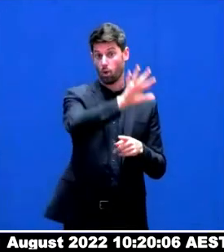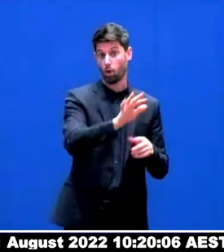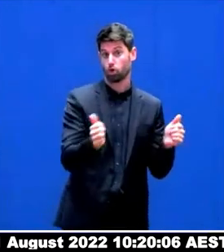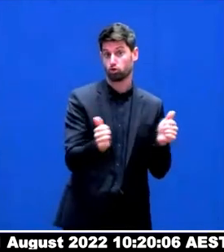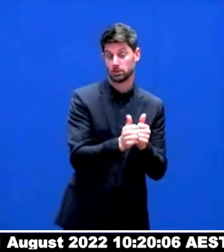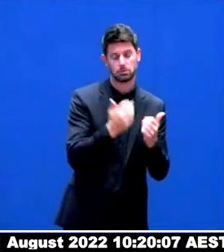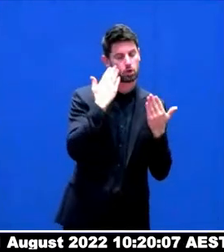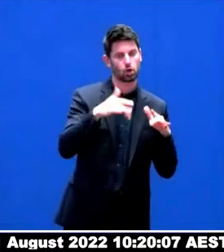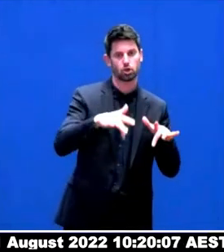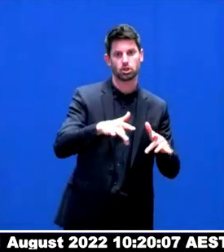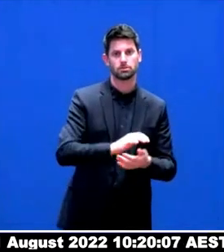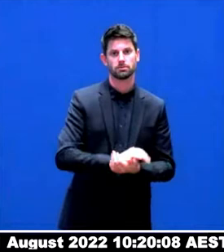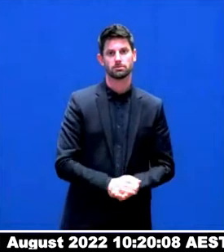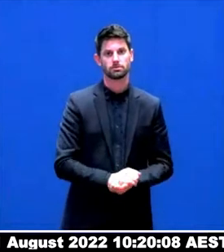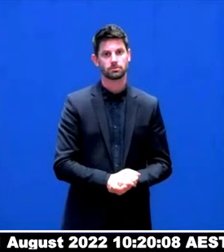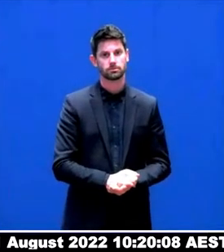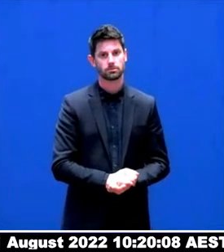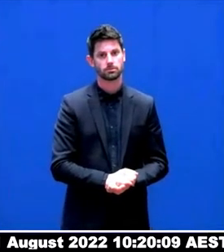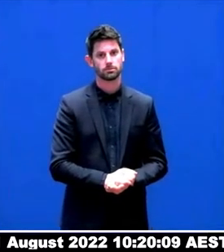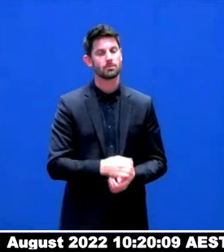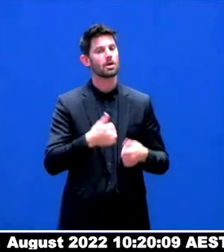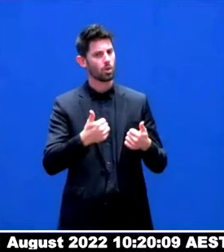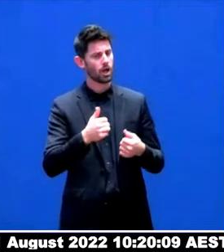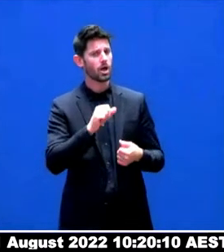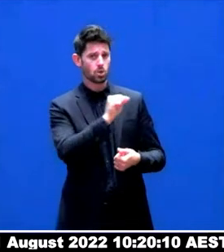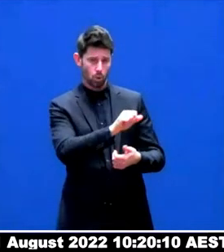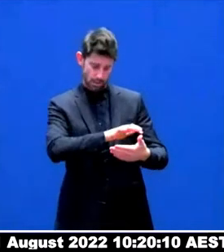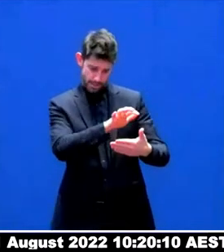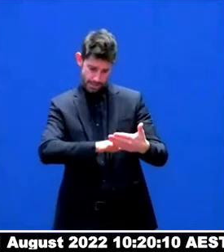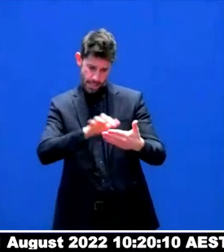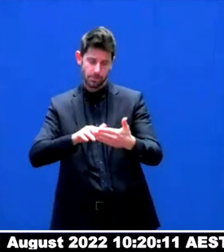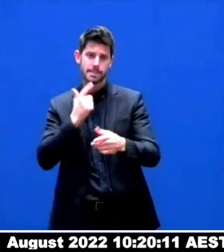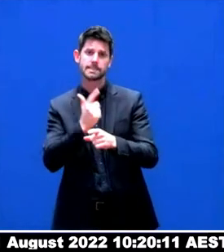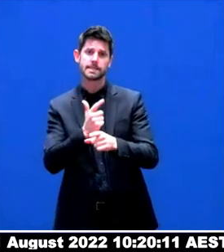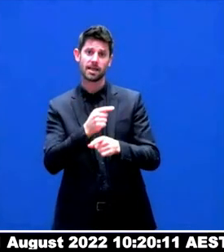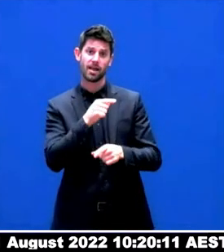effect. MS EASTMAN: And you've set out in your statement how the Agreement operates,